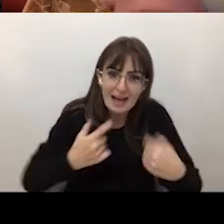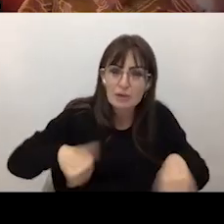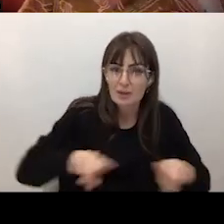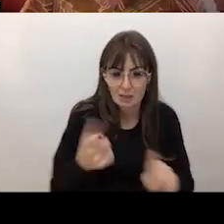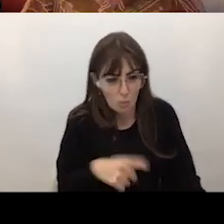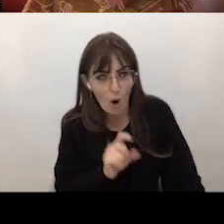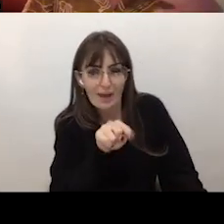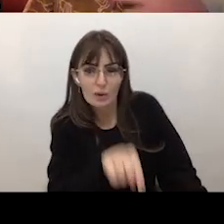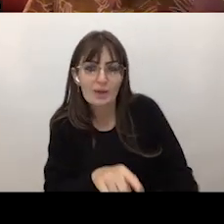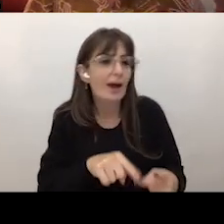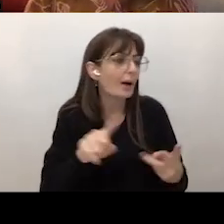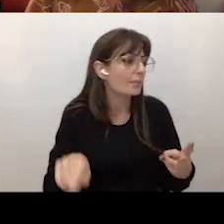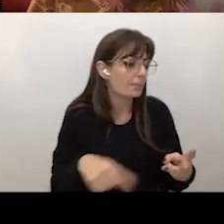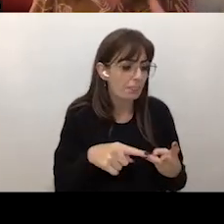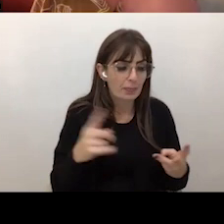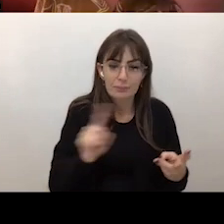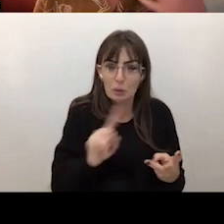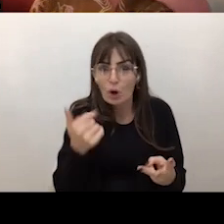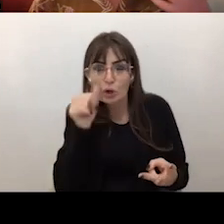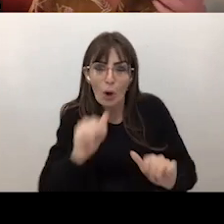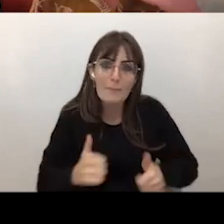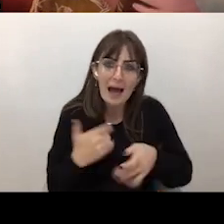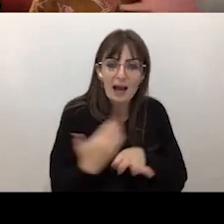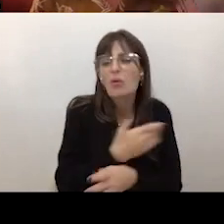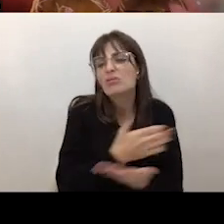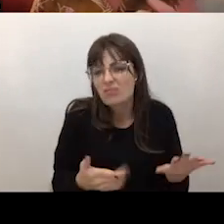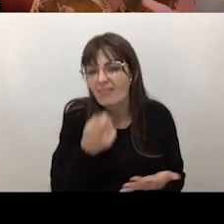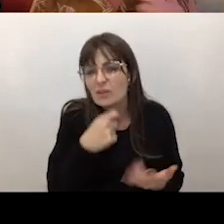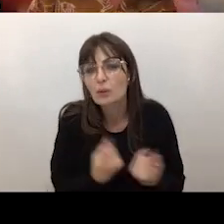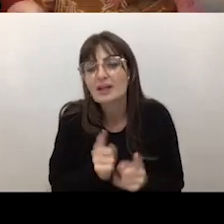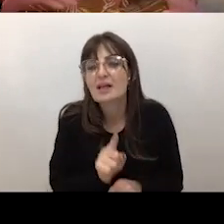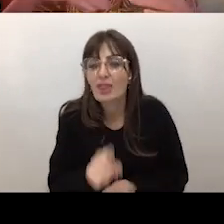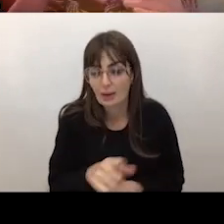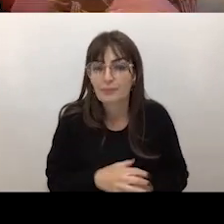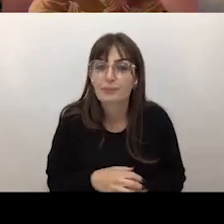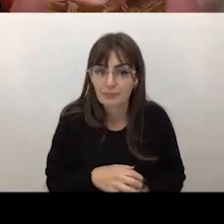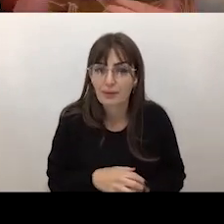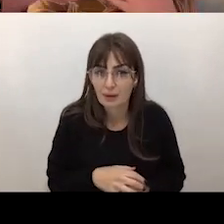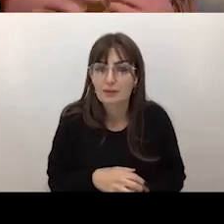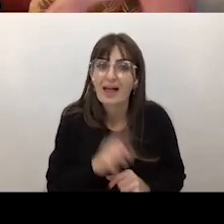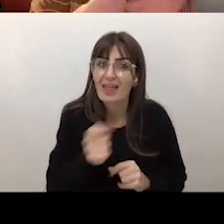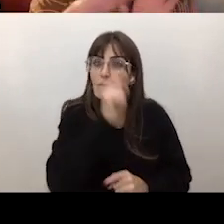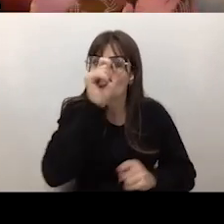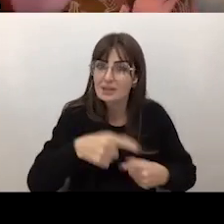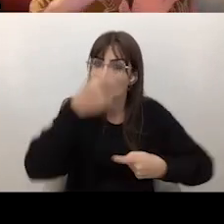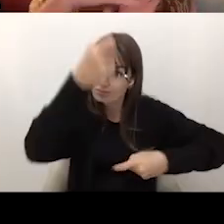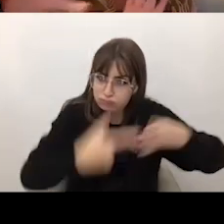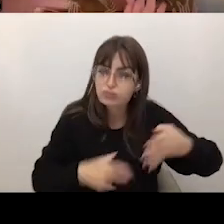What do you know about our work? A quick question that can then start an engagement and as I said it